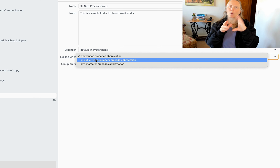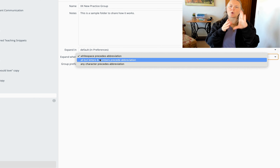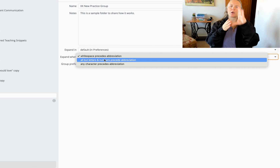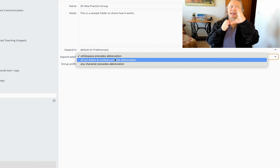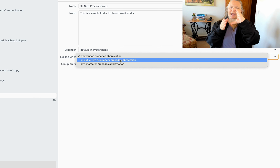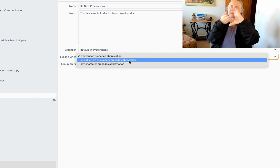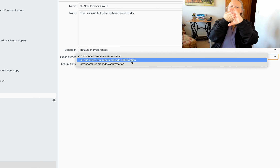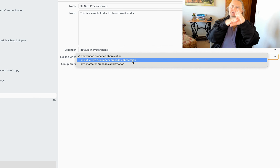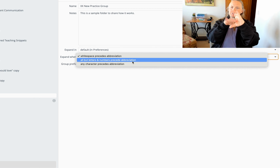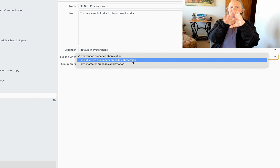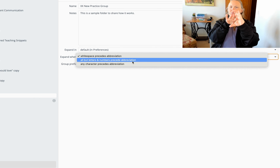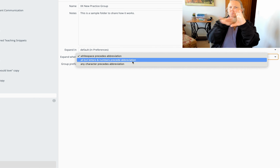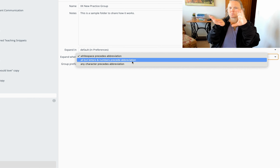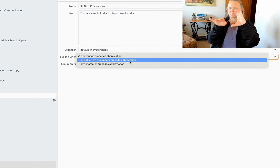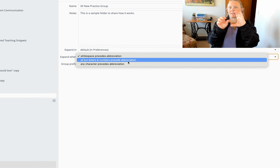All but letters and numbers proceeding it.